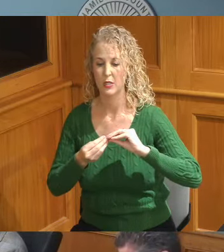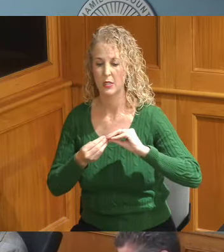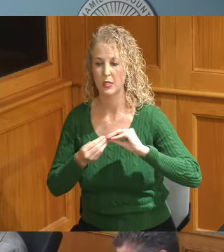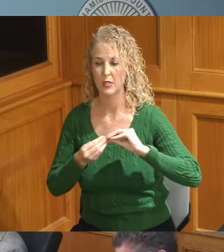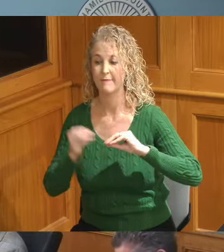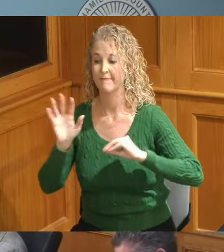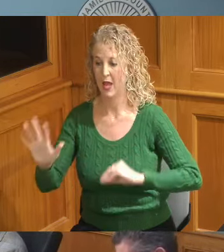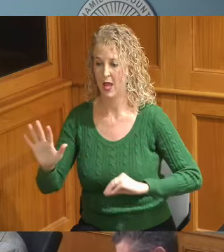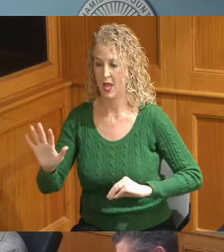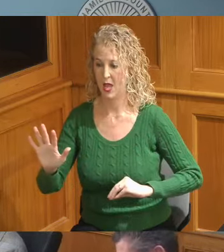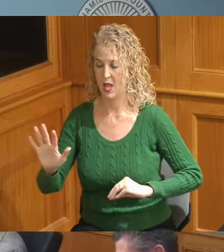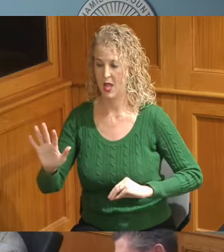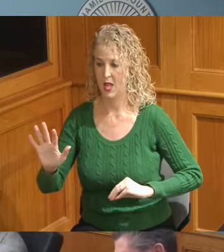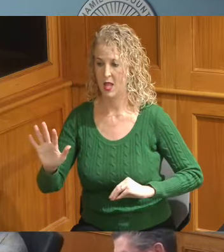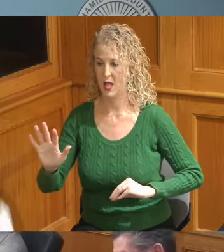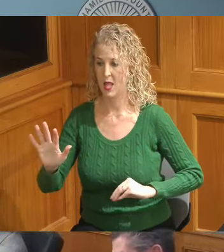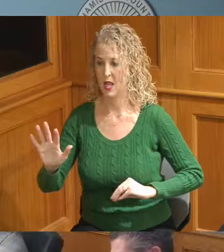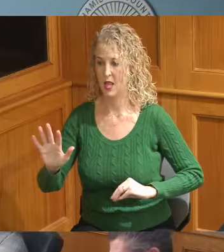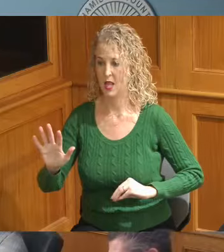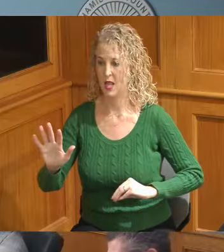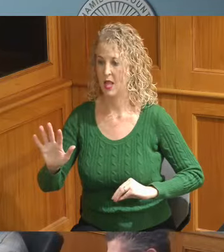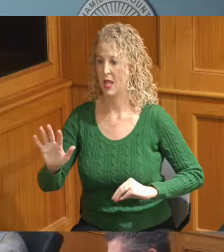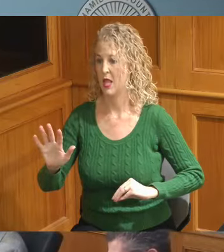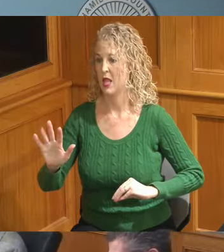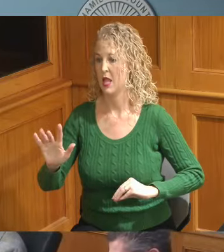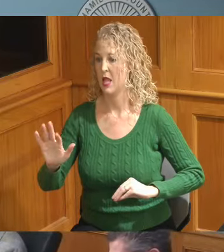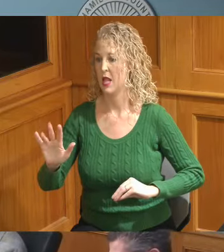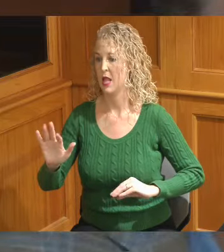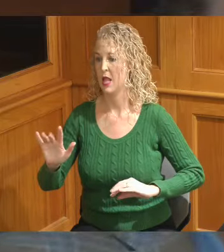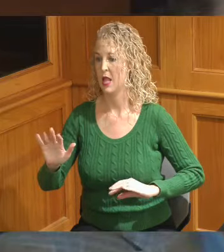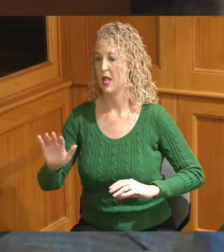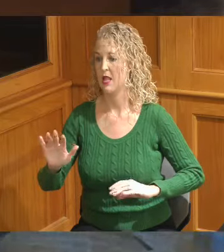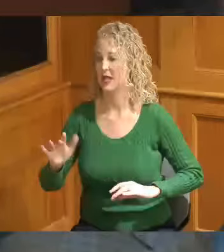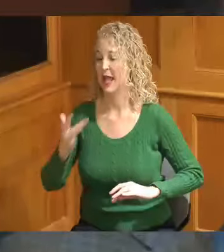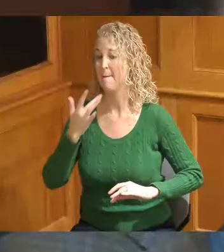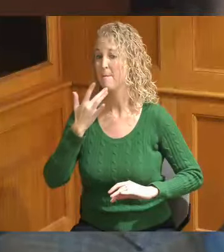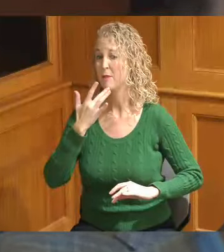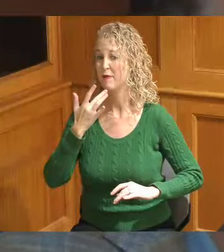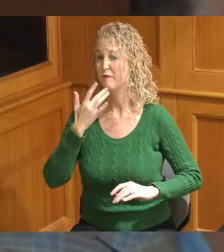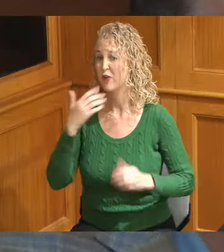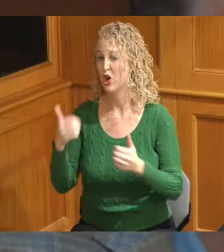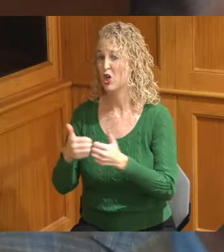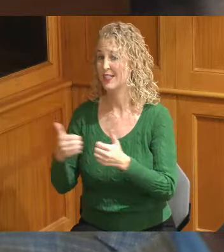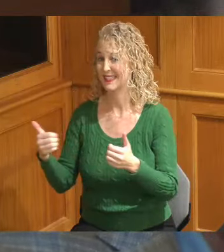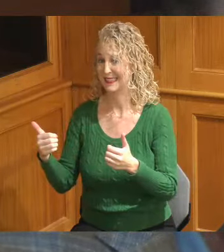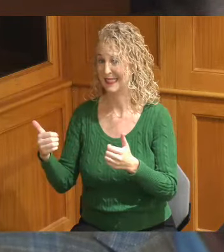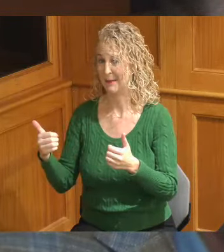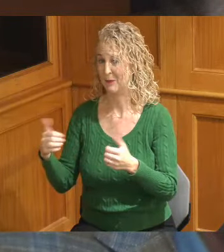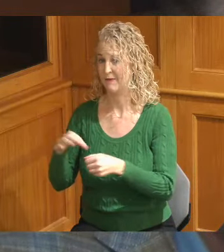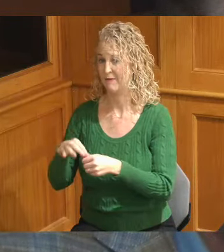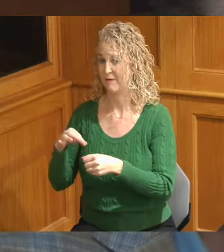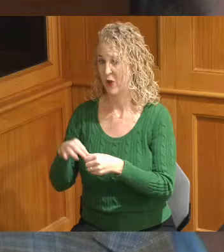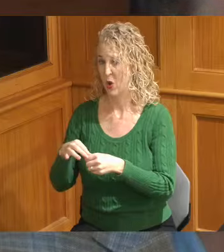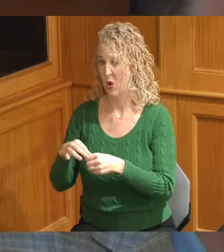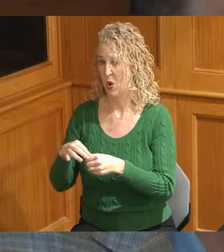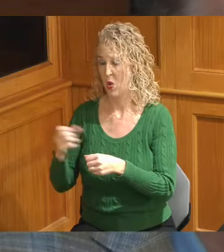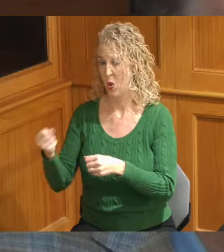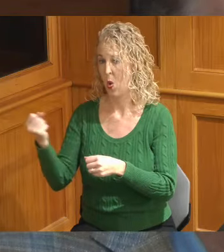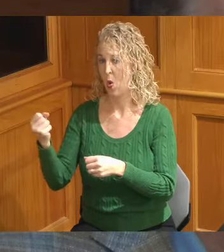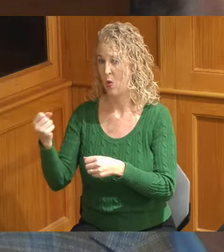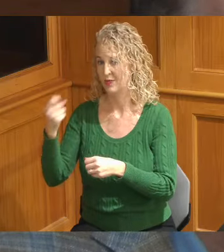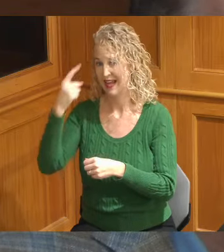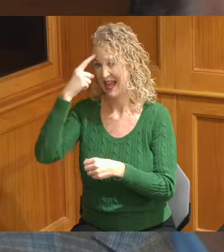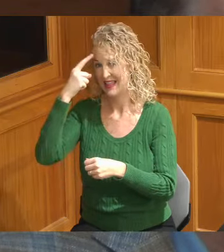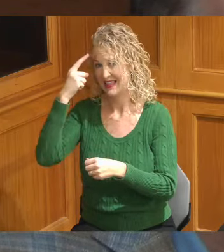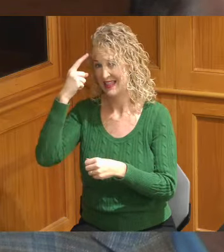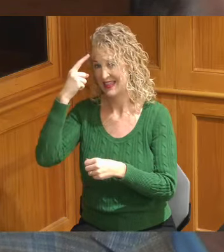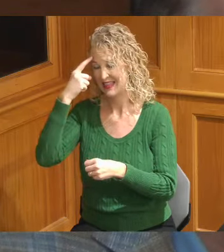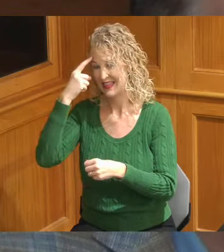number five, I'd like to have that, voted on separately. and I believe that's dealing with the,